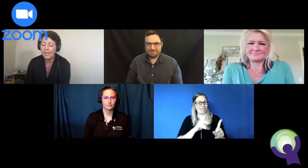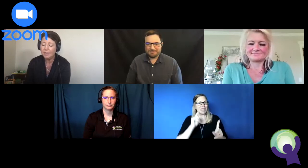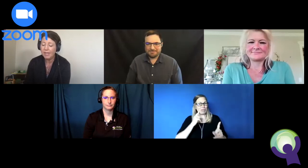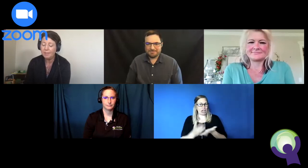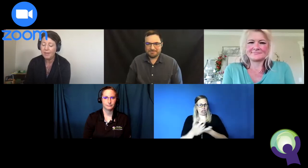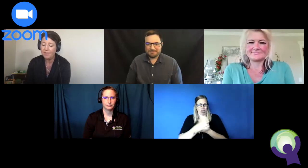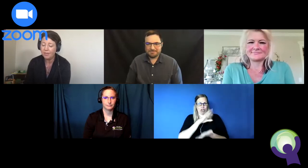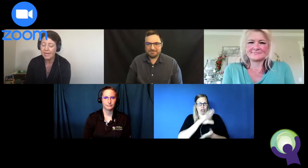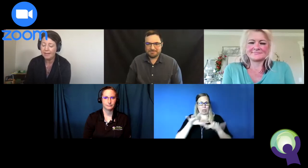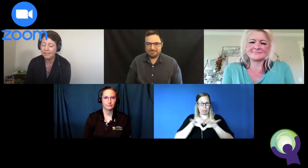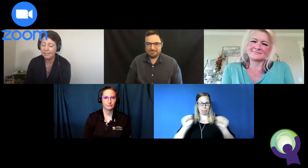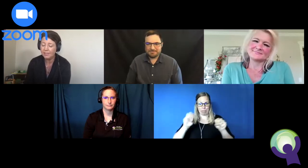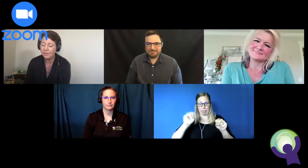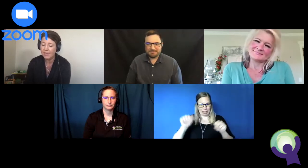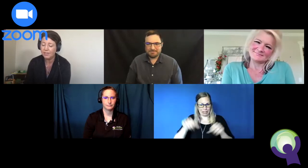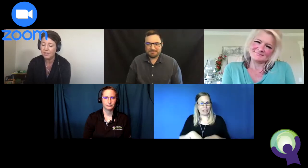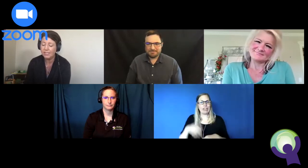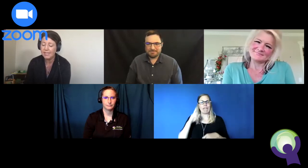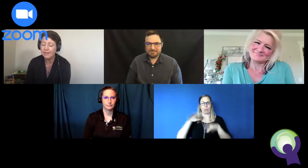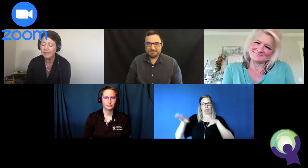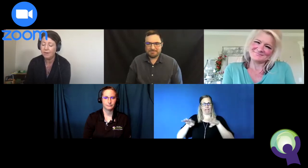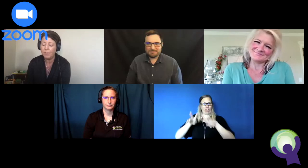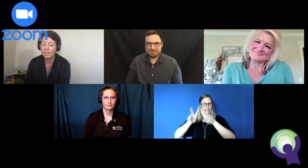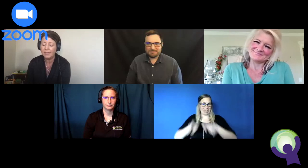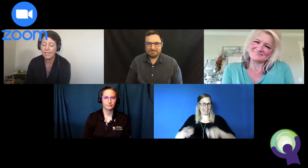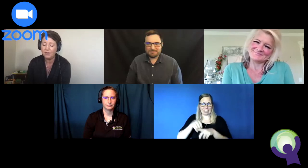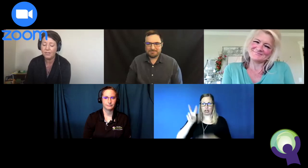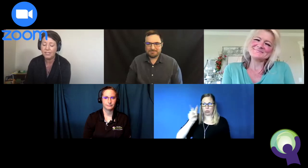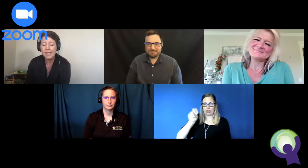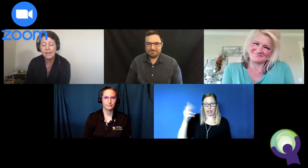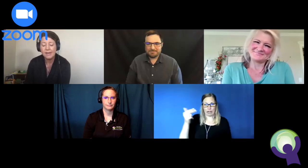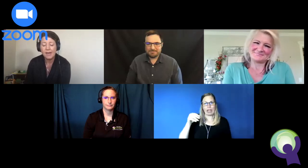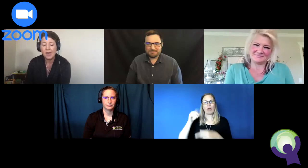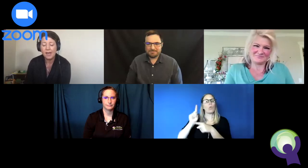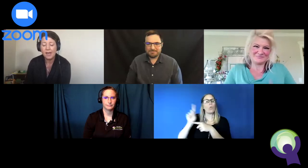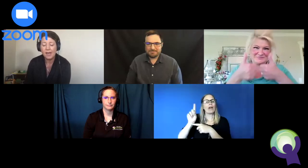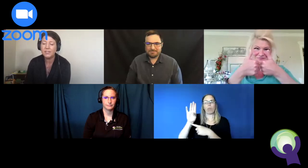applied behavioral analysis in 2013 from Ball State University along with a